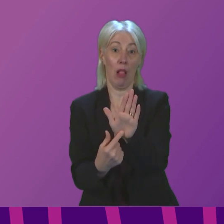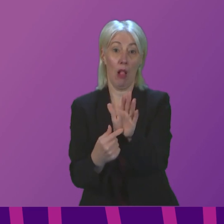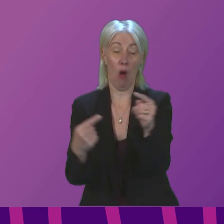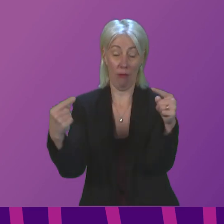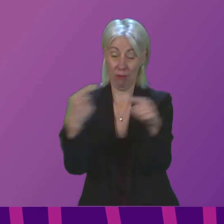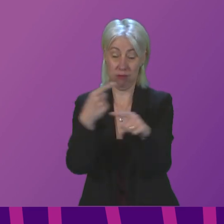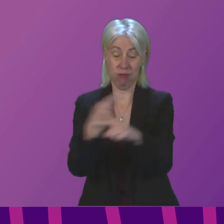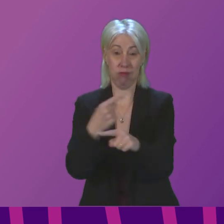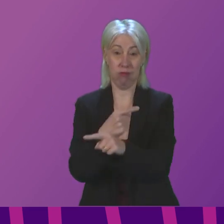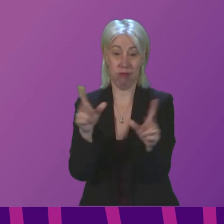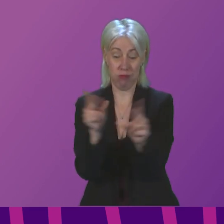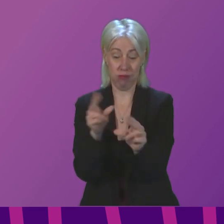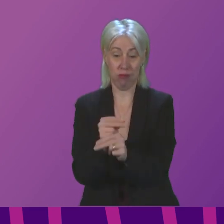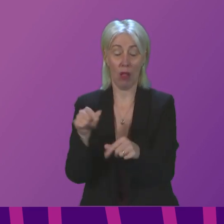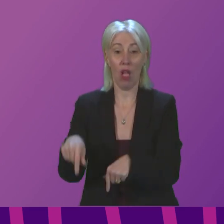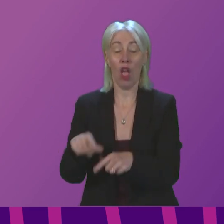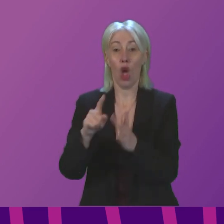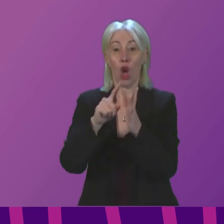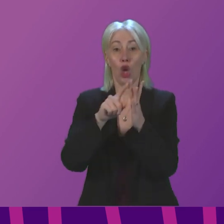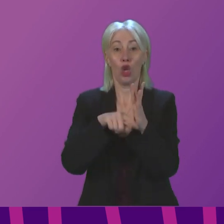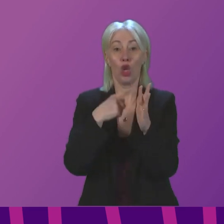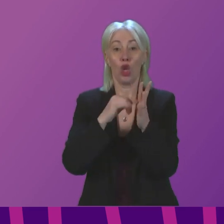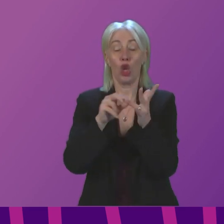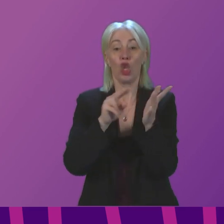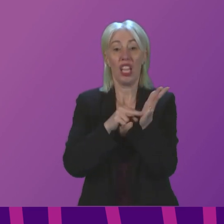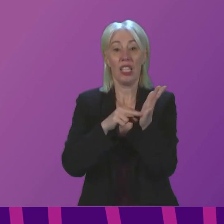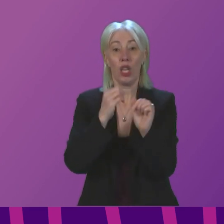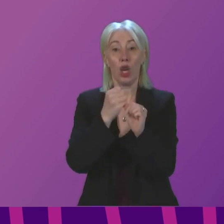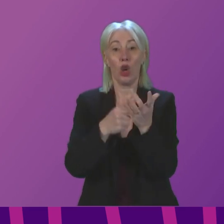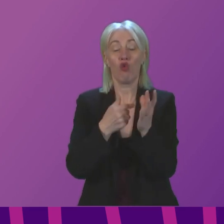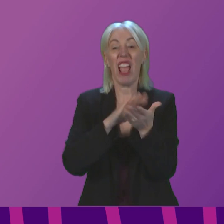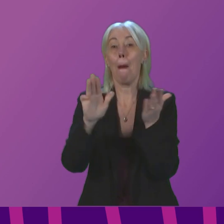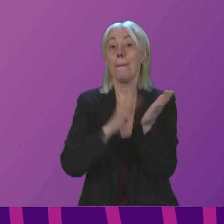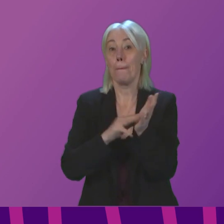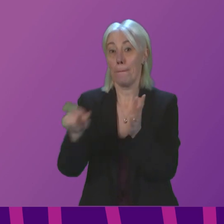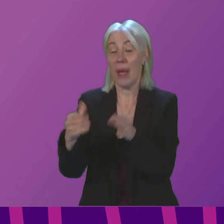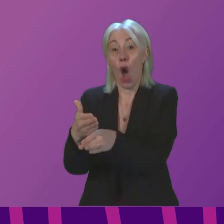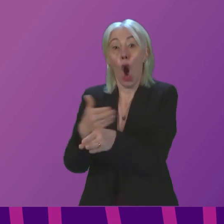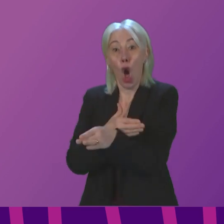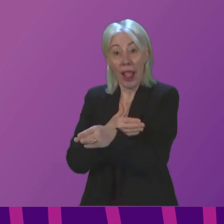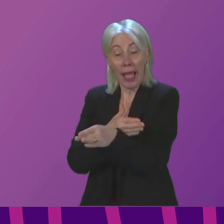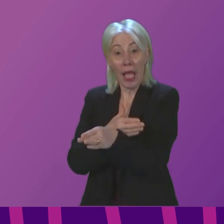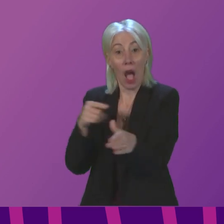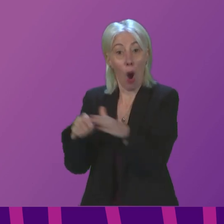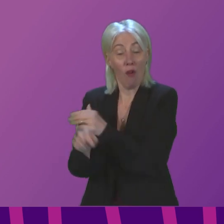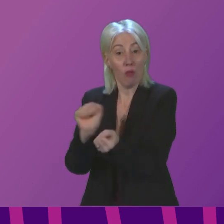system. Jason Graham was released early. He was not monitored properly. Yesterday, he